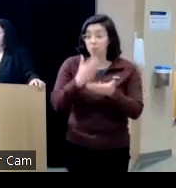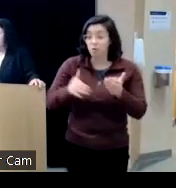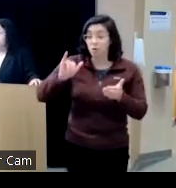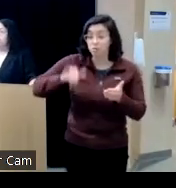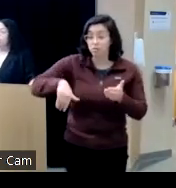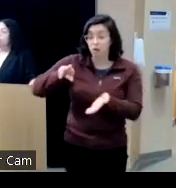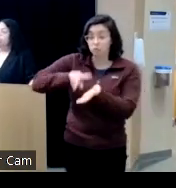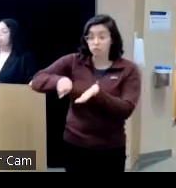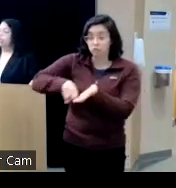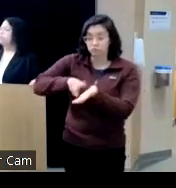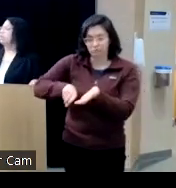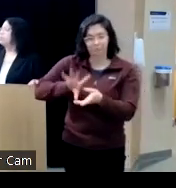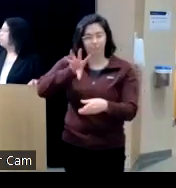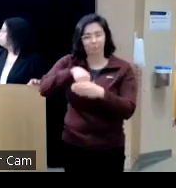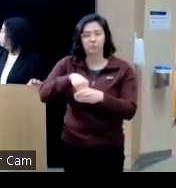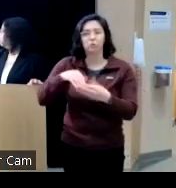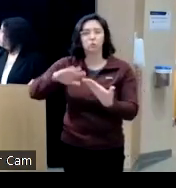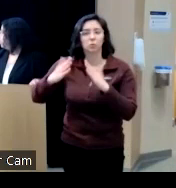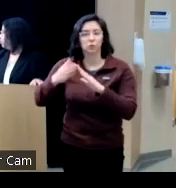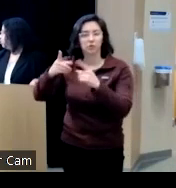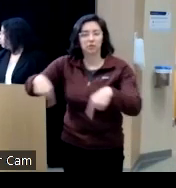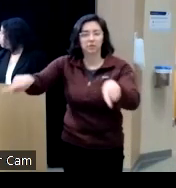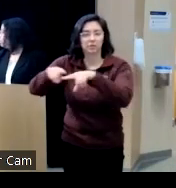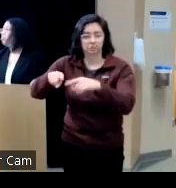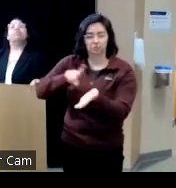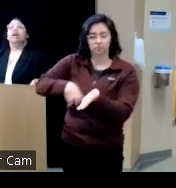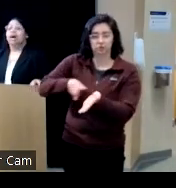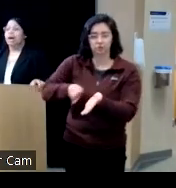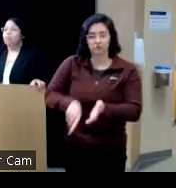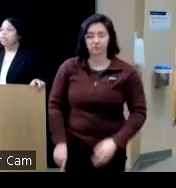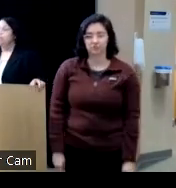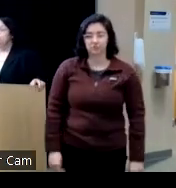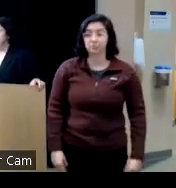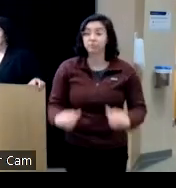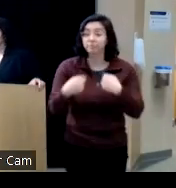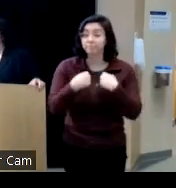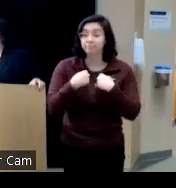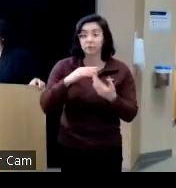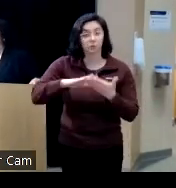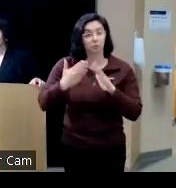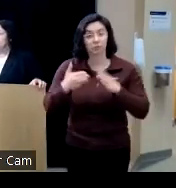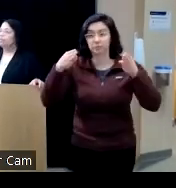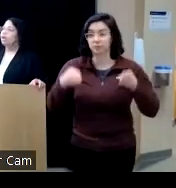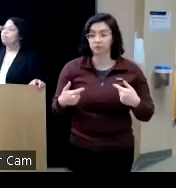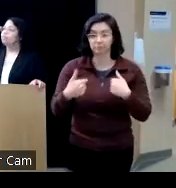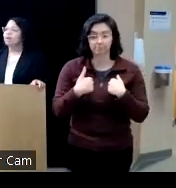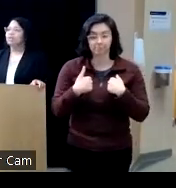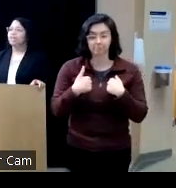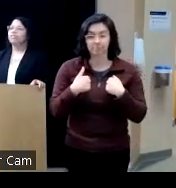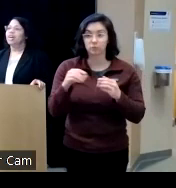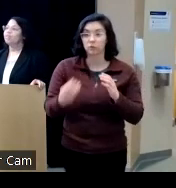rooted in community-based participatory research I am a community person I grew up on the south